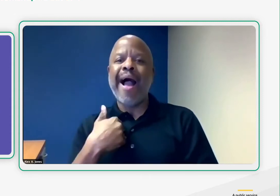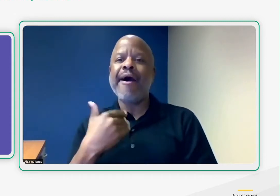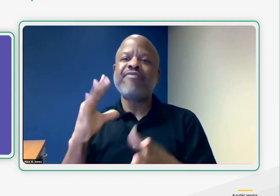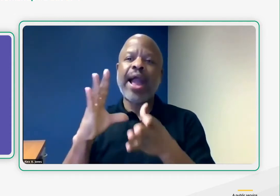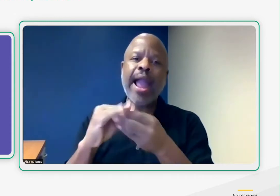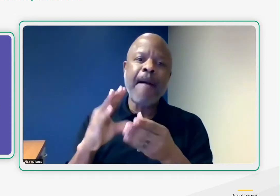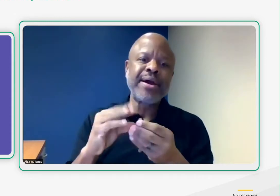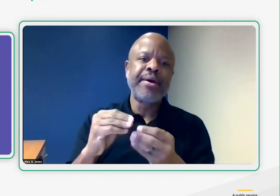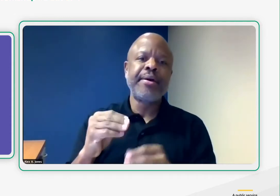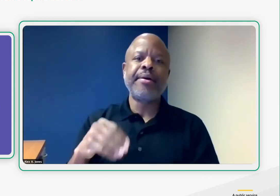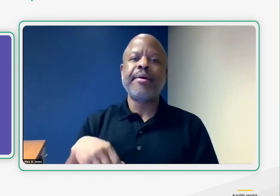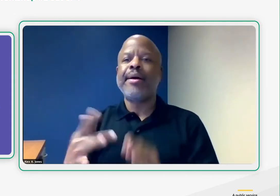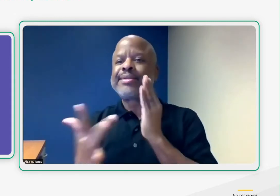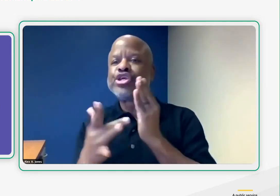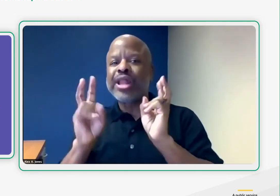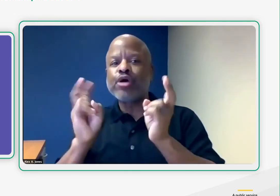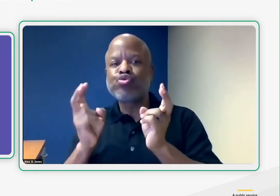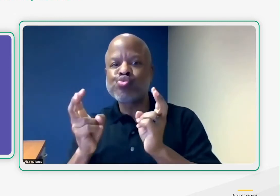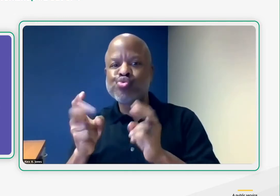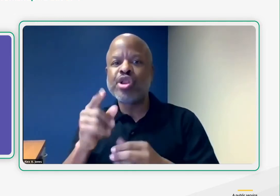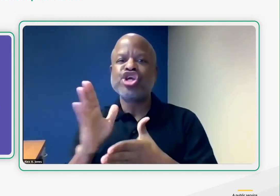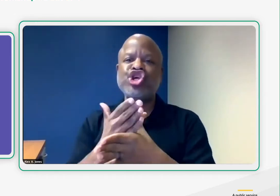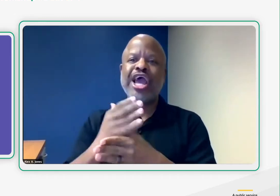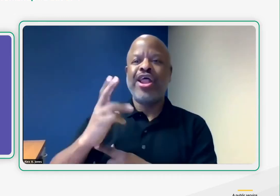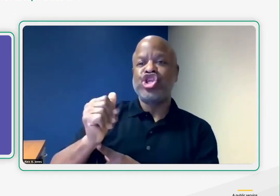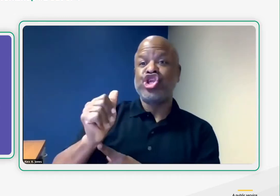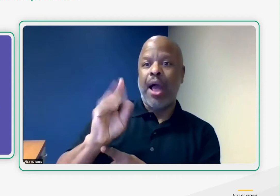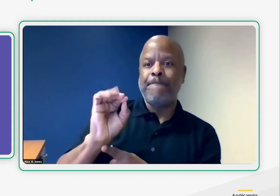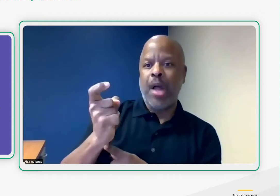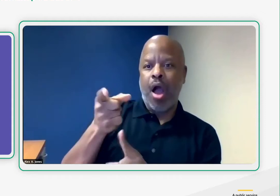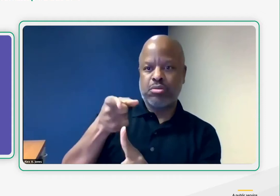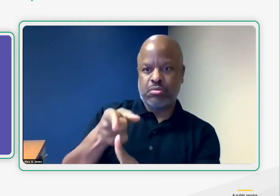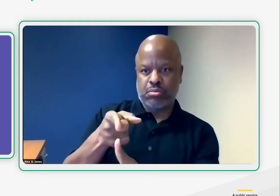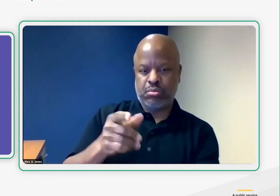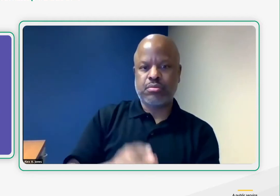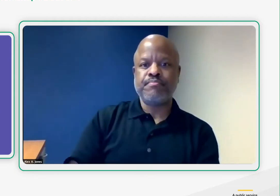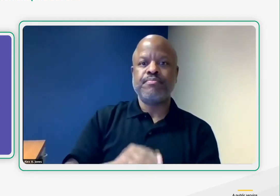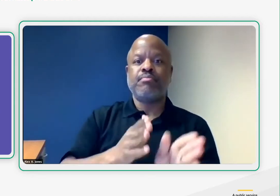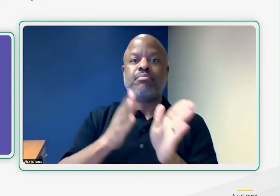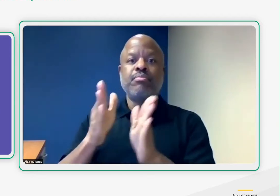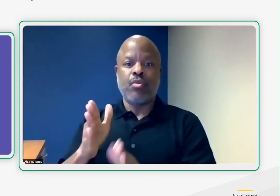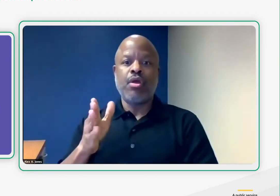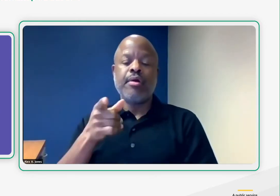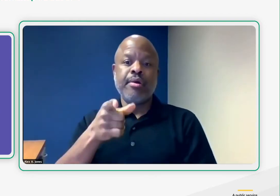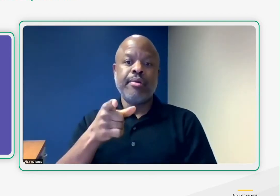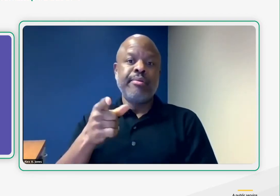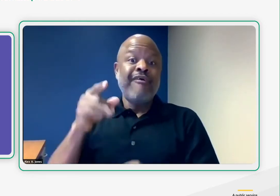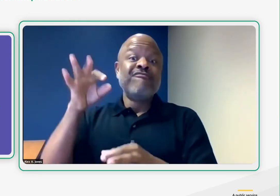Also, if you have comments or, like I said before, technical issues, we do have the chat box available for you to use.